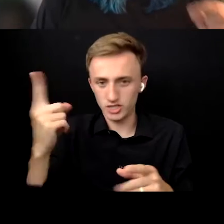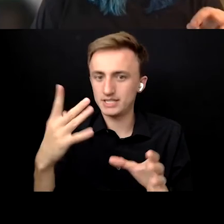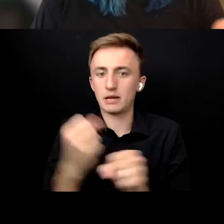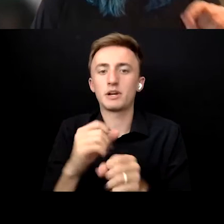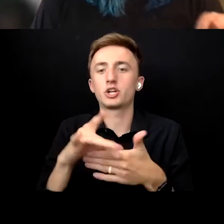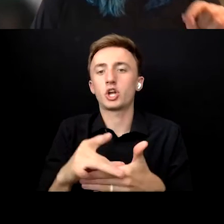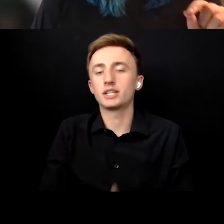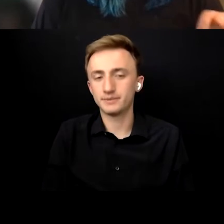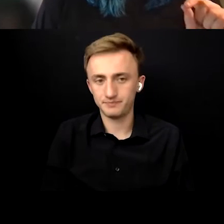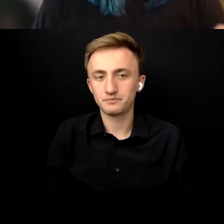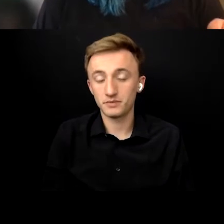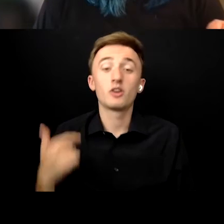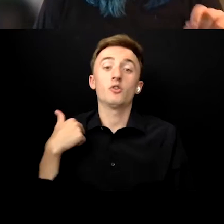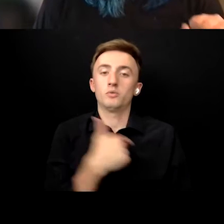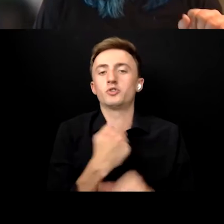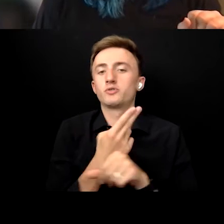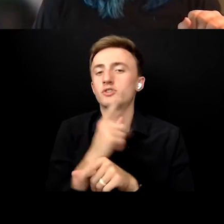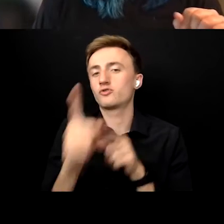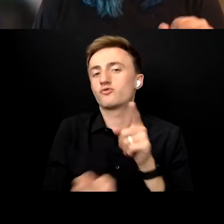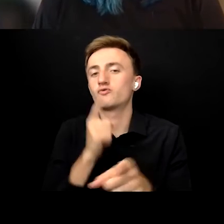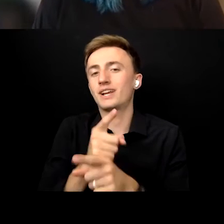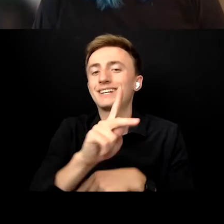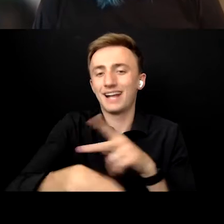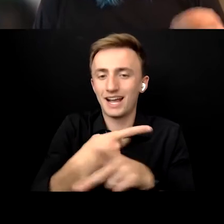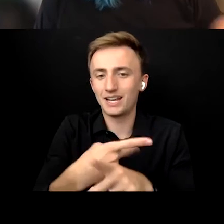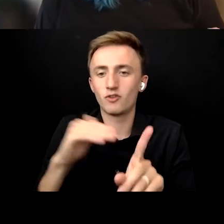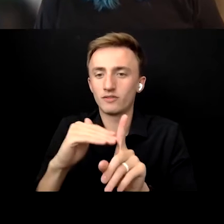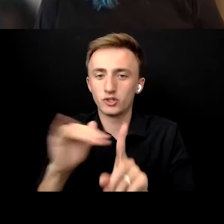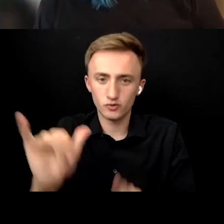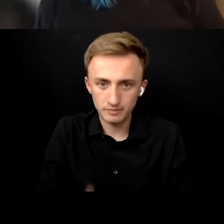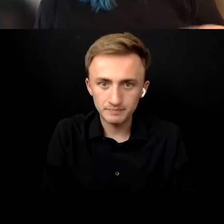And that we are using the correct type of notification. This is an important one because